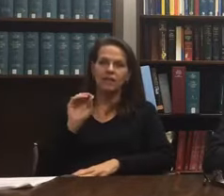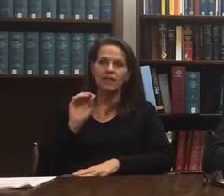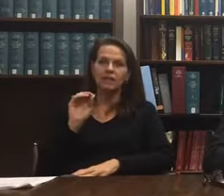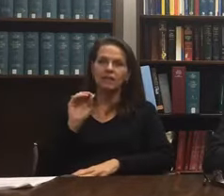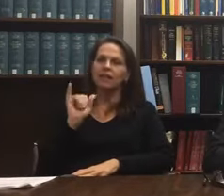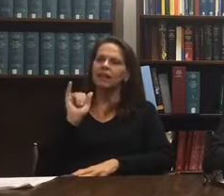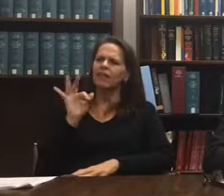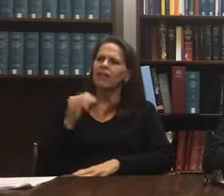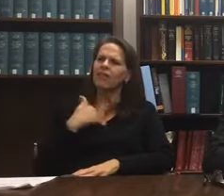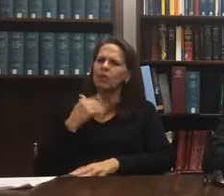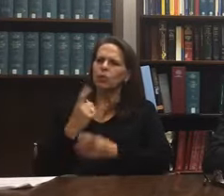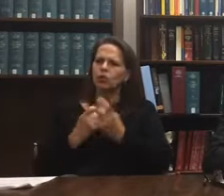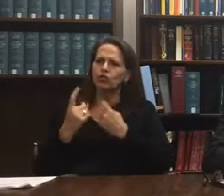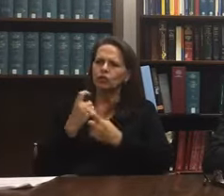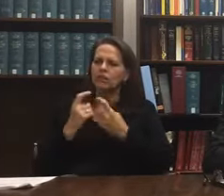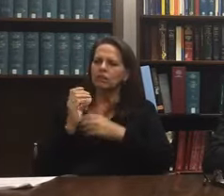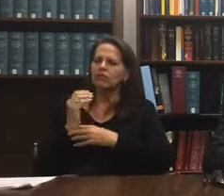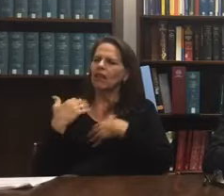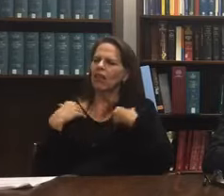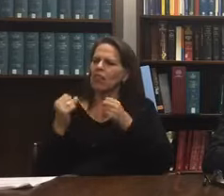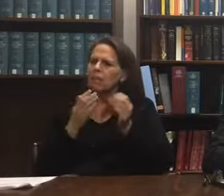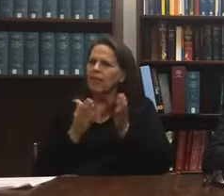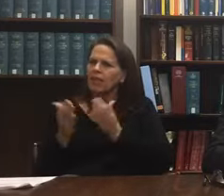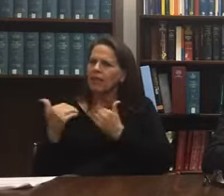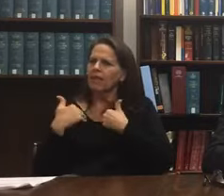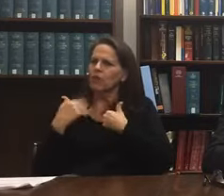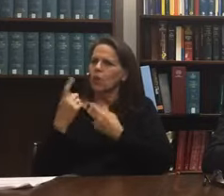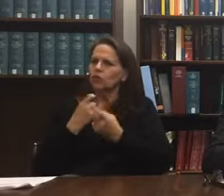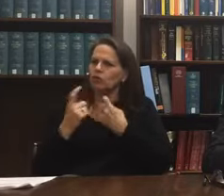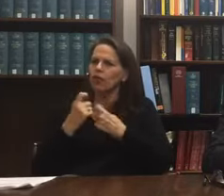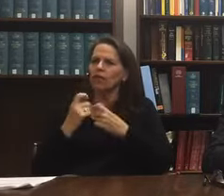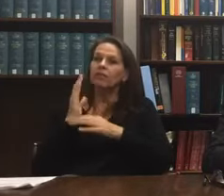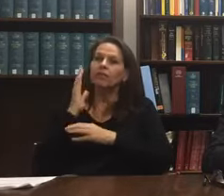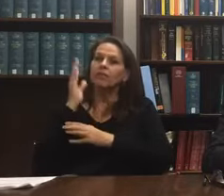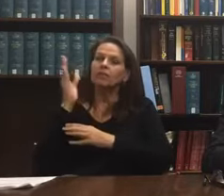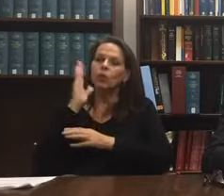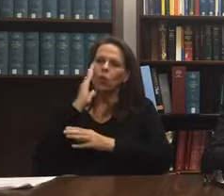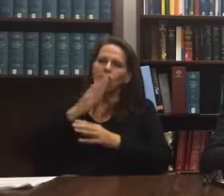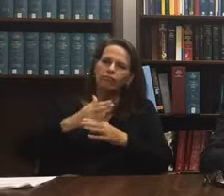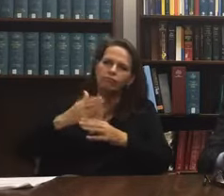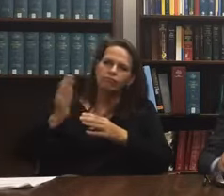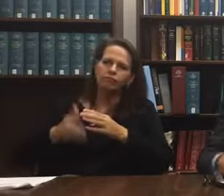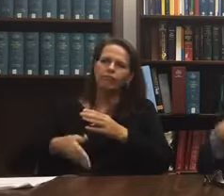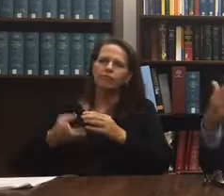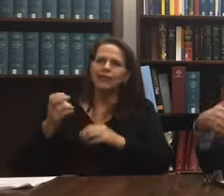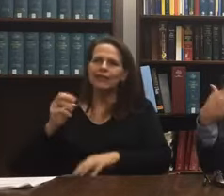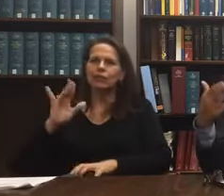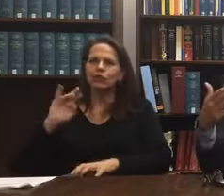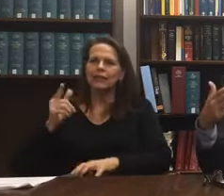they have any questions or the health plan has any questions eventually the hearing will reach its conclusion sometimes the hearing officer will keep